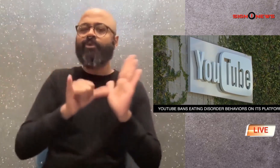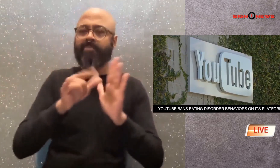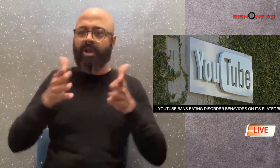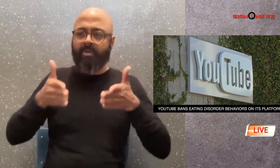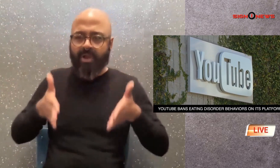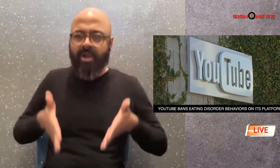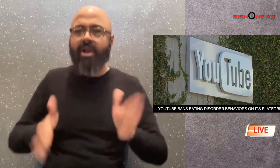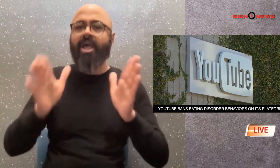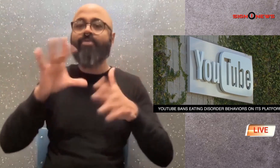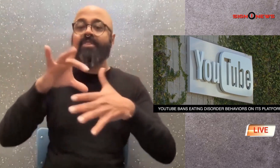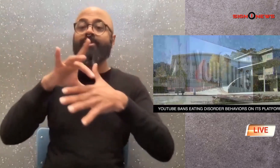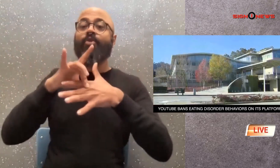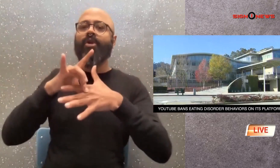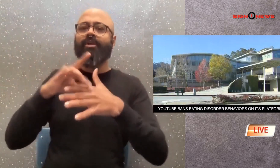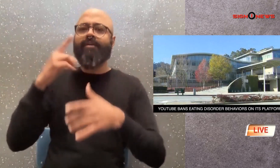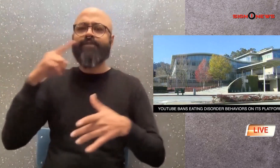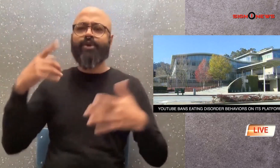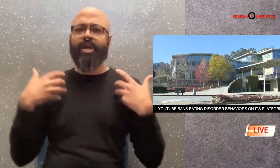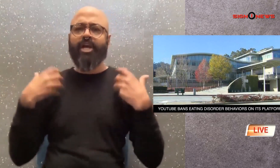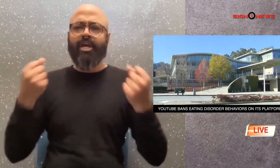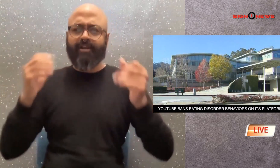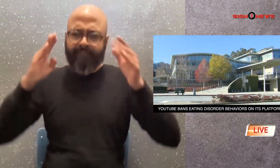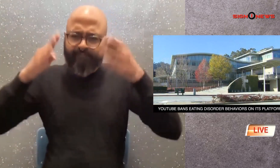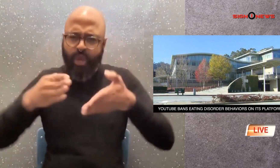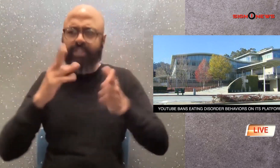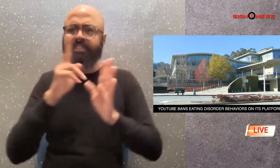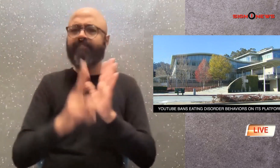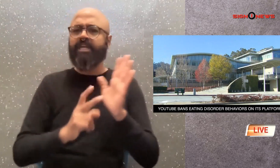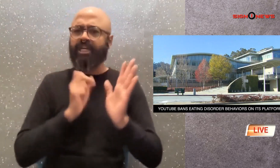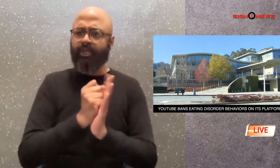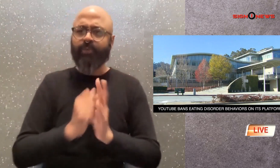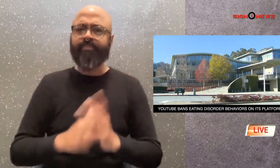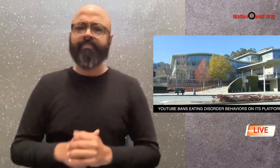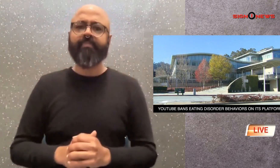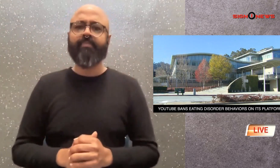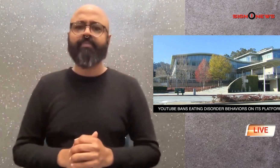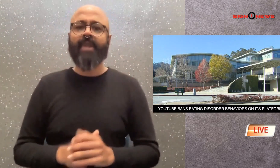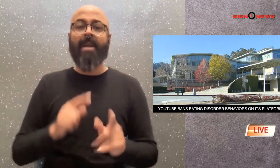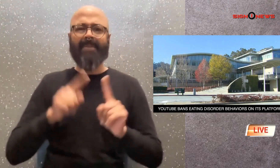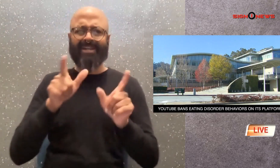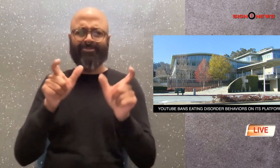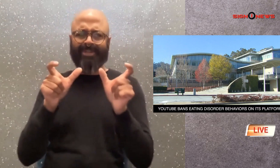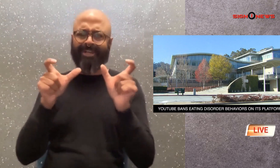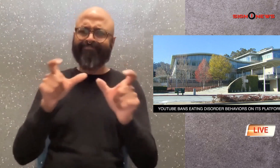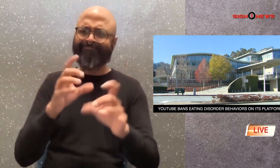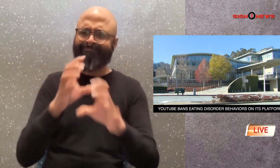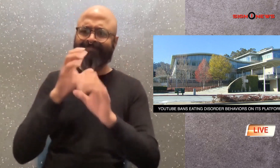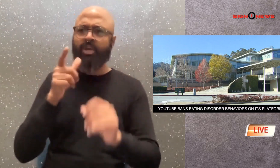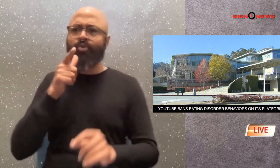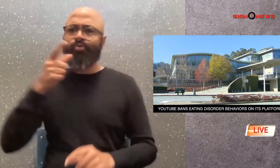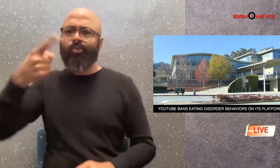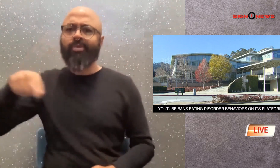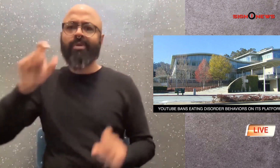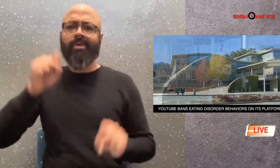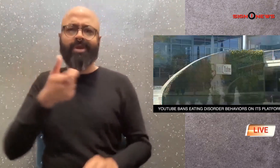focused on recovery YouTube will allow the content for recovery focused videos but it